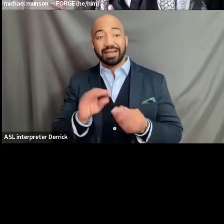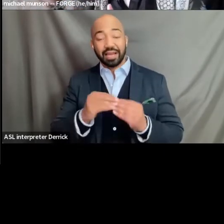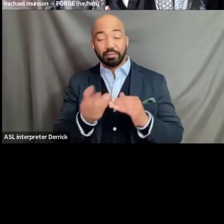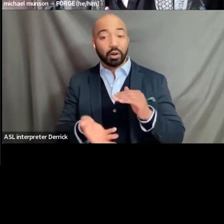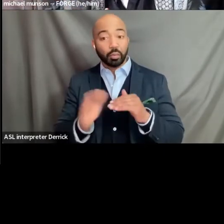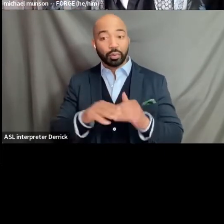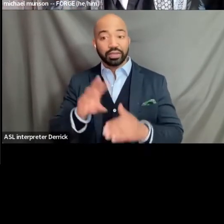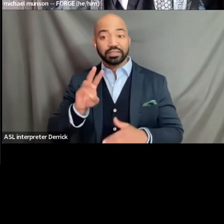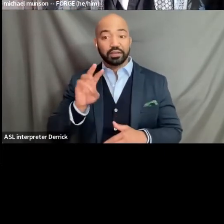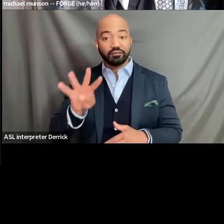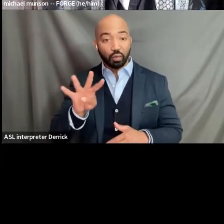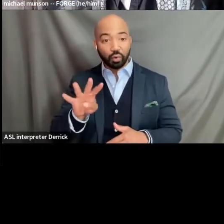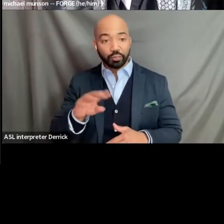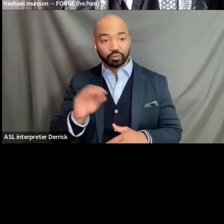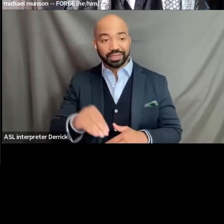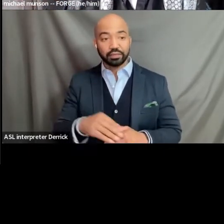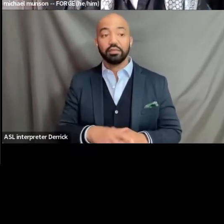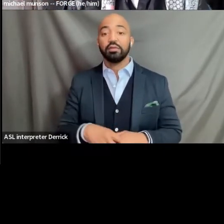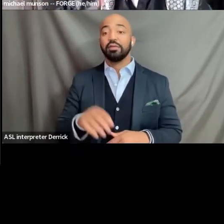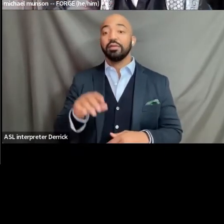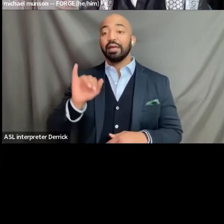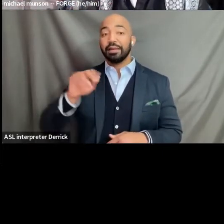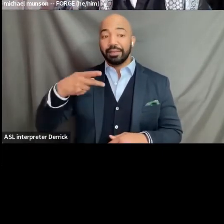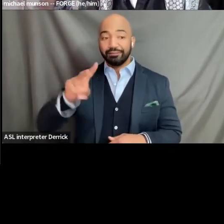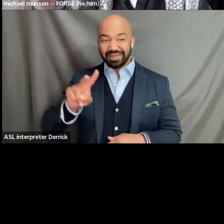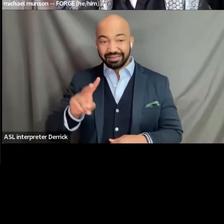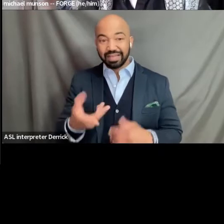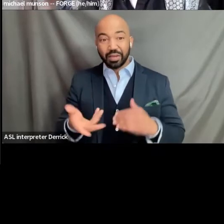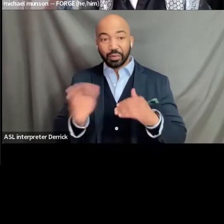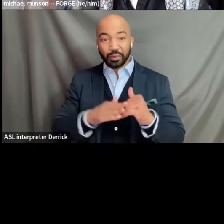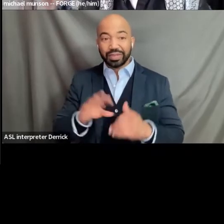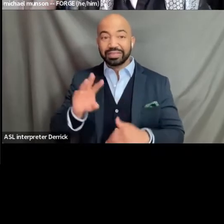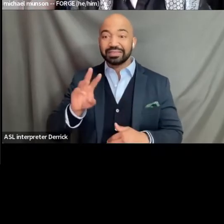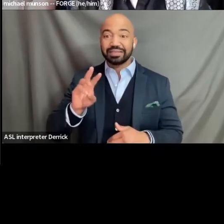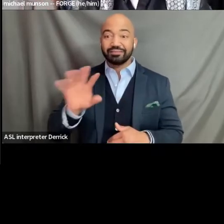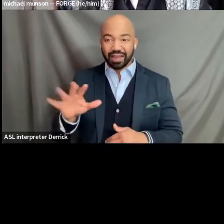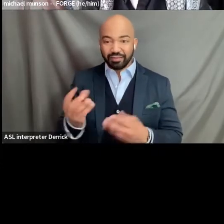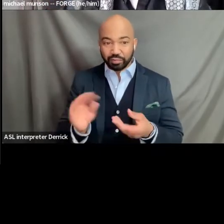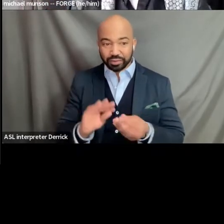Intimate partner violence, 65%. And it's interesting that the bottom two,